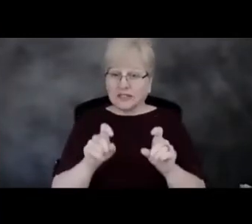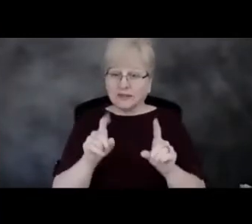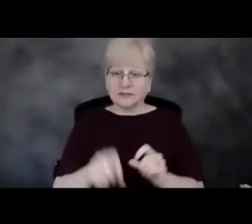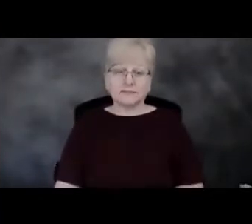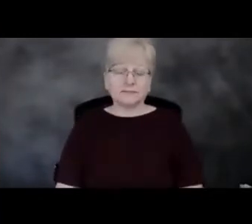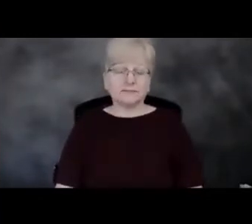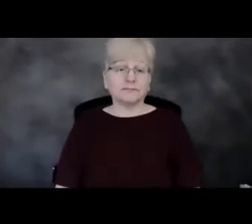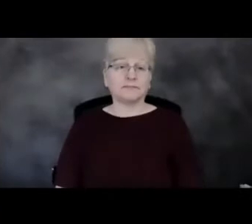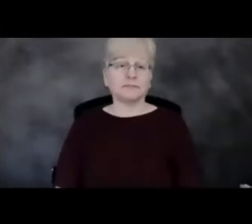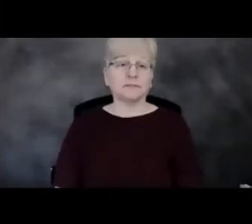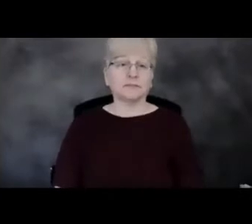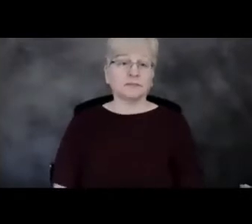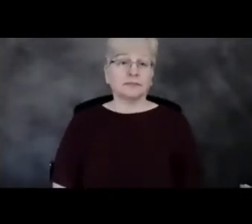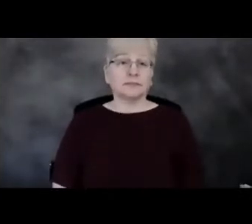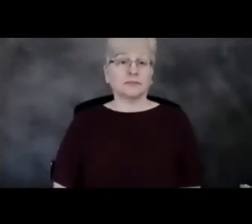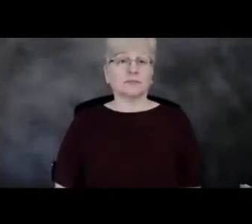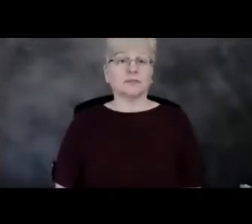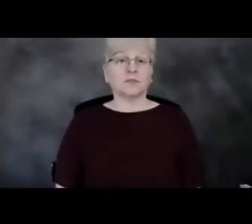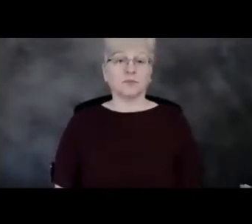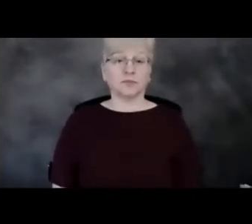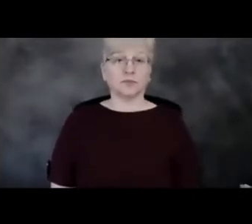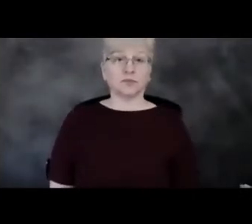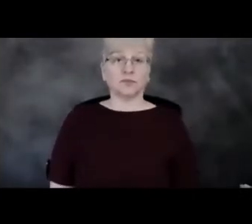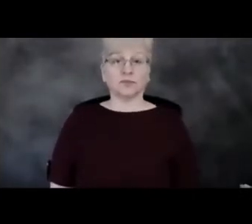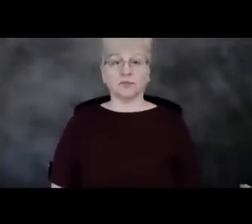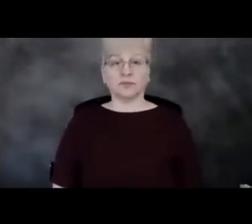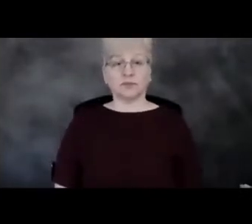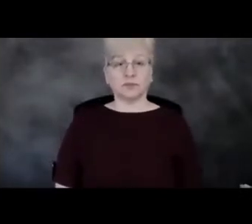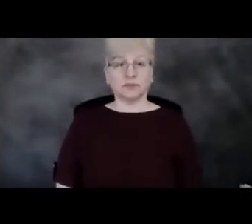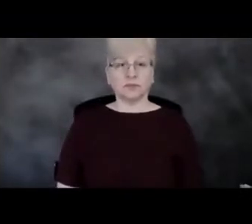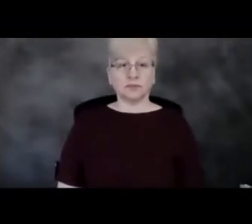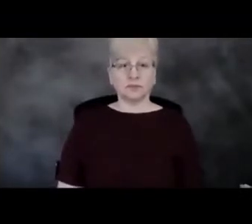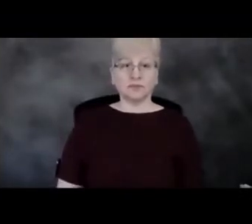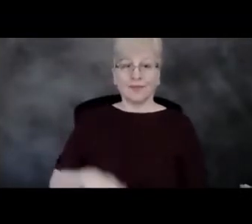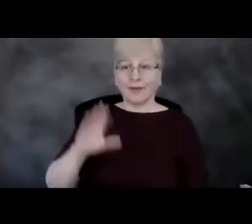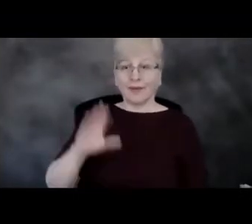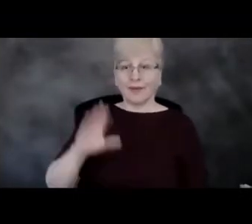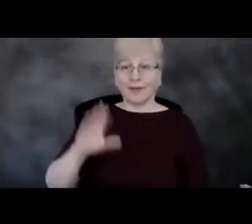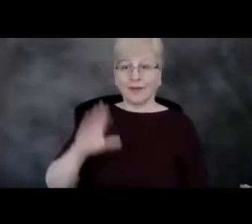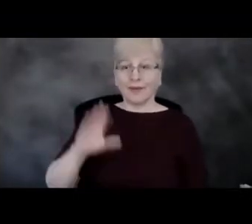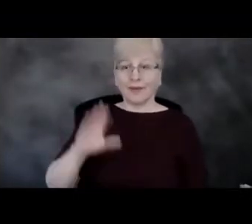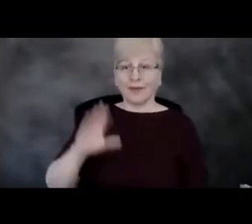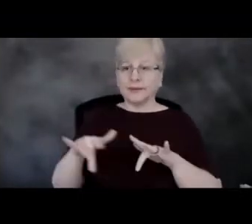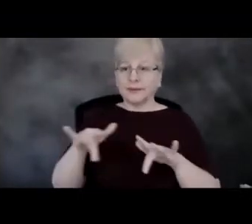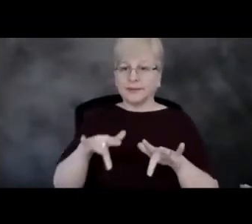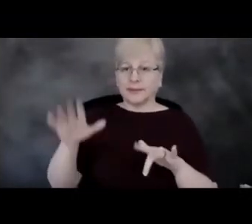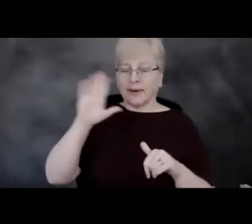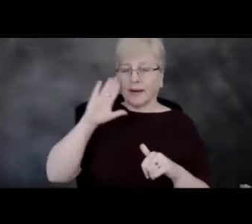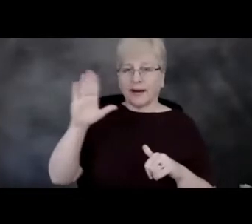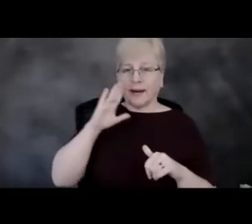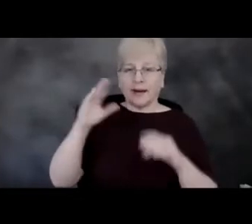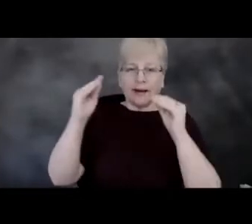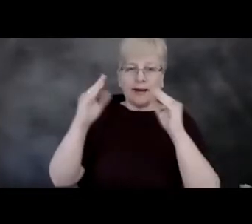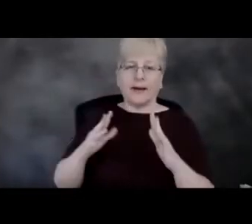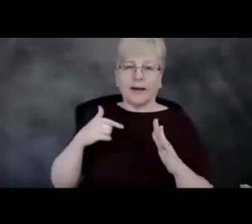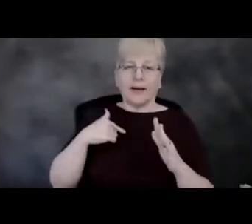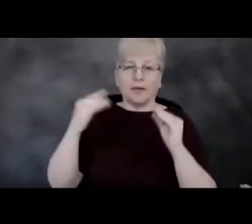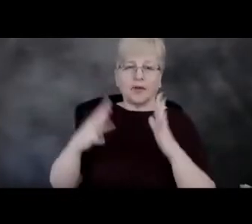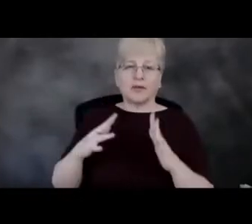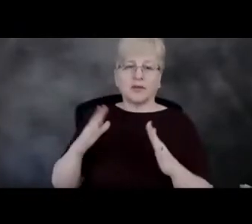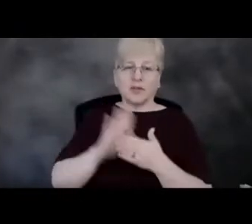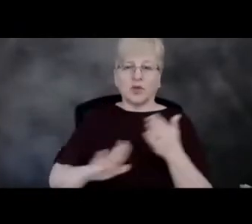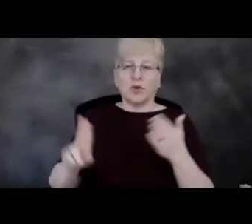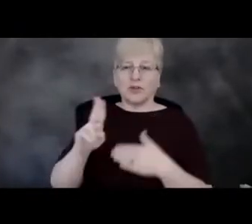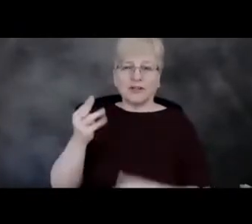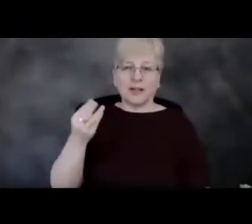16:55:30 SPEAKER: hi, I am Pauline boss, Professor at the University of Minnesota. I'm going